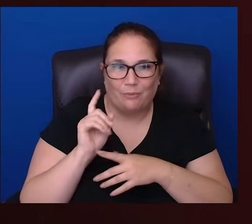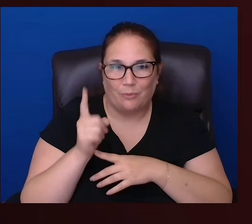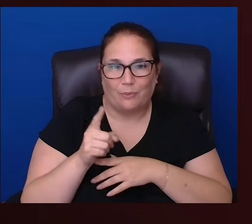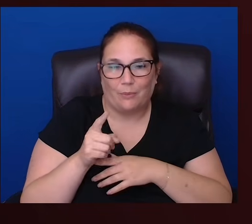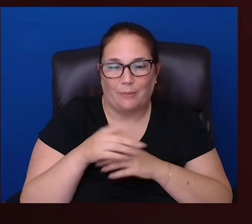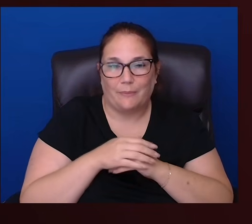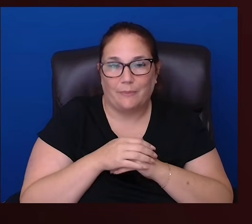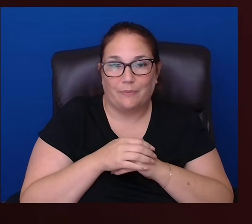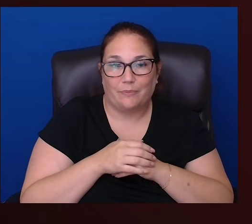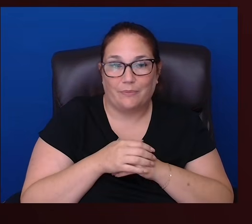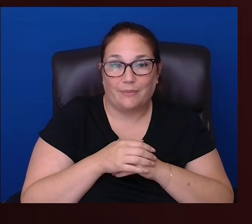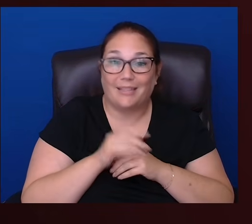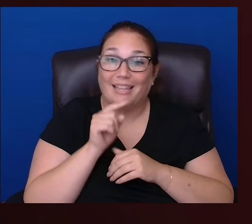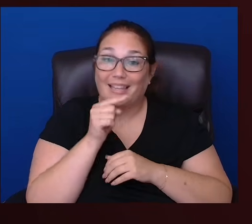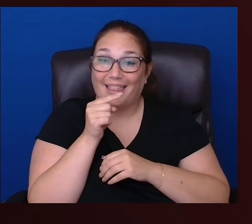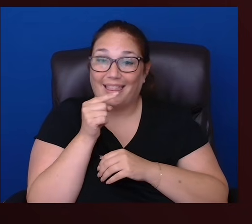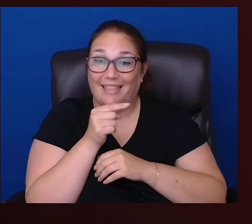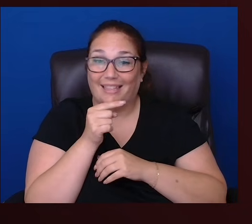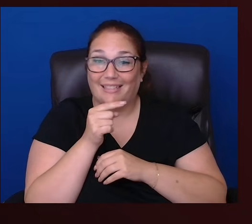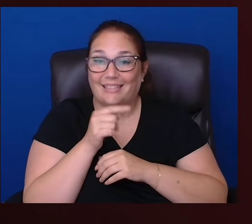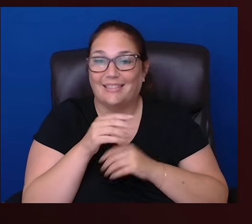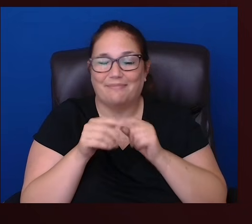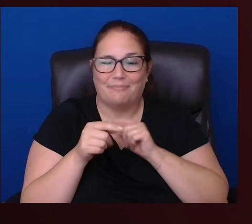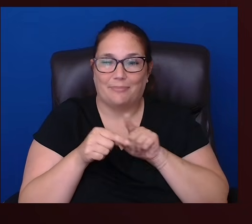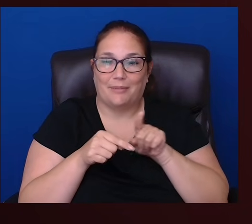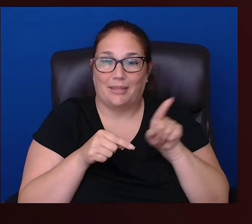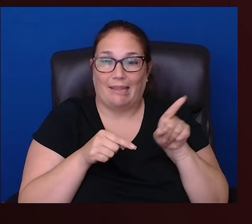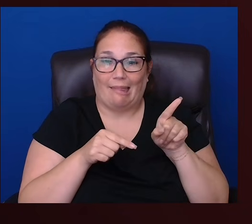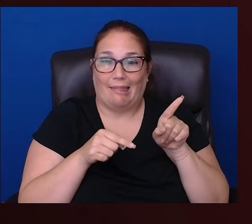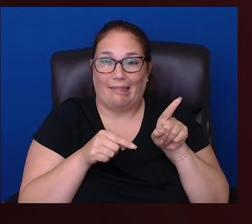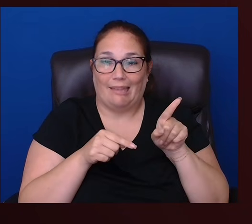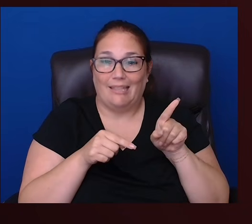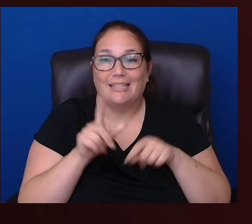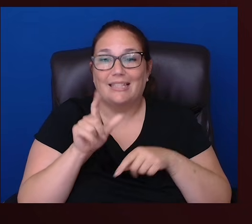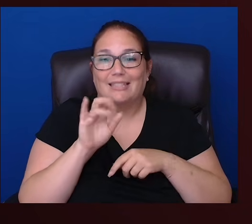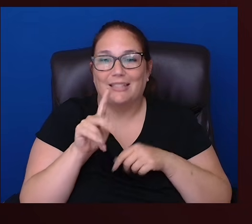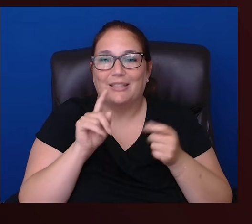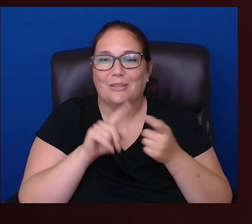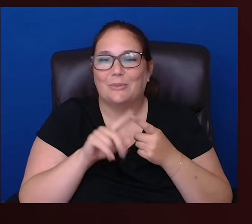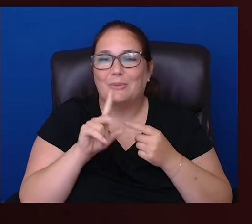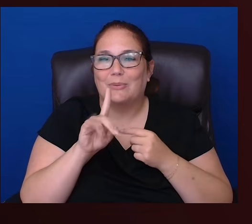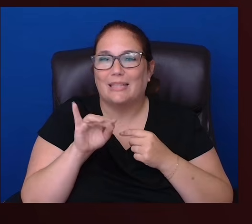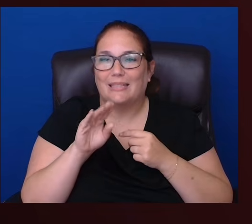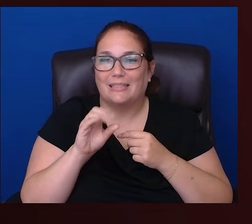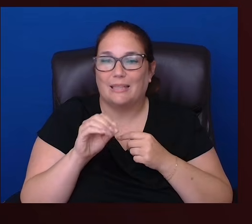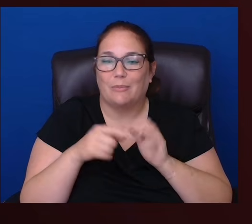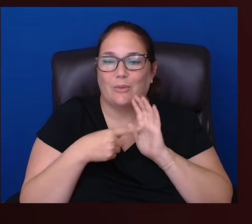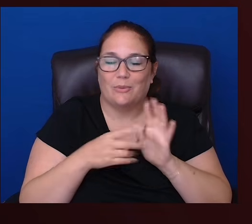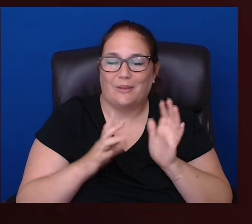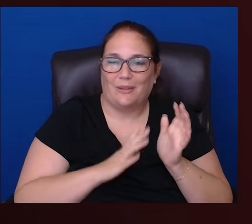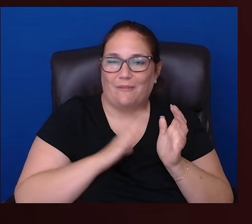this is the link to the demo that I just showed you, with a fancy QR code,